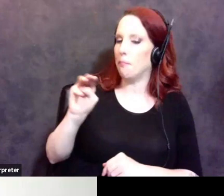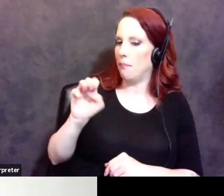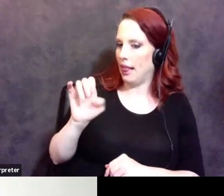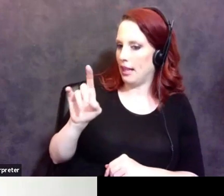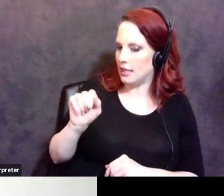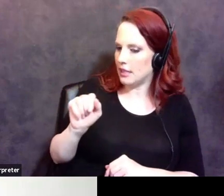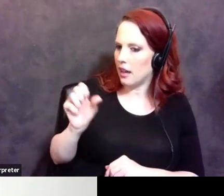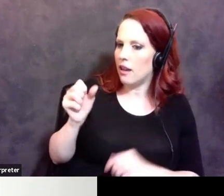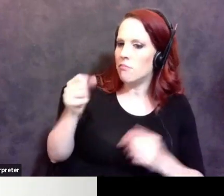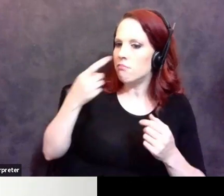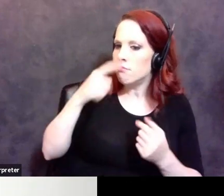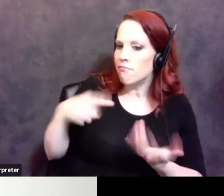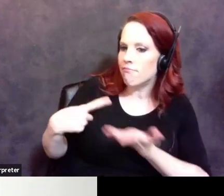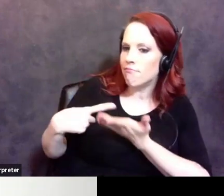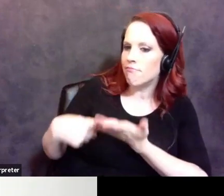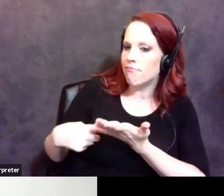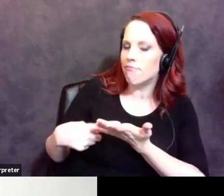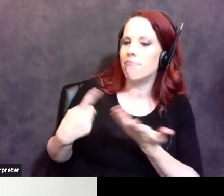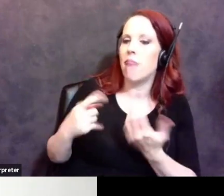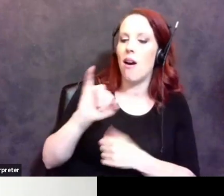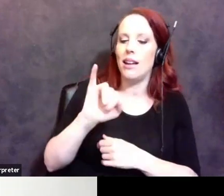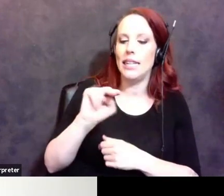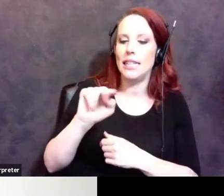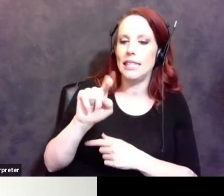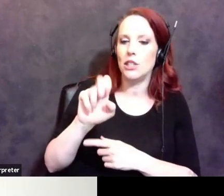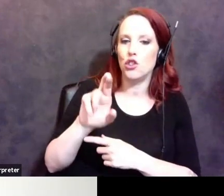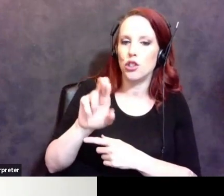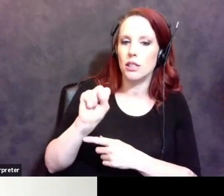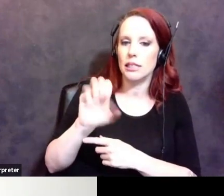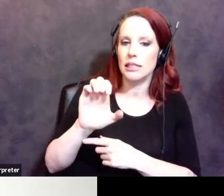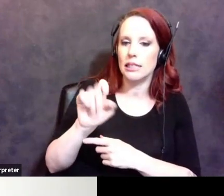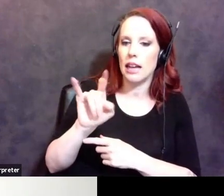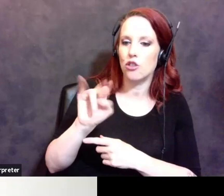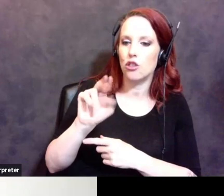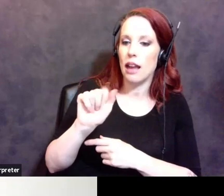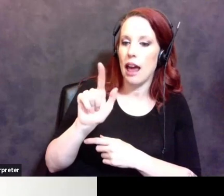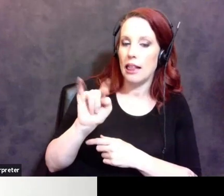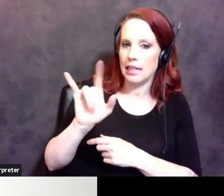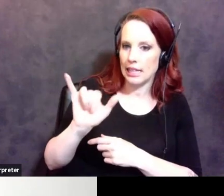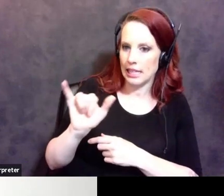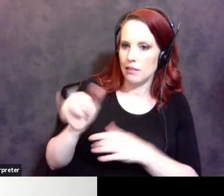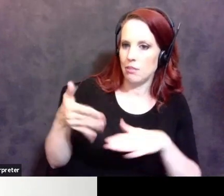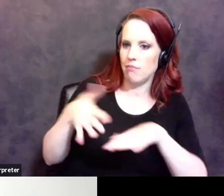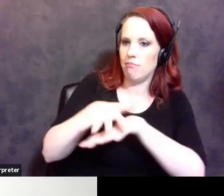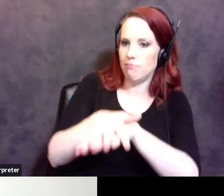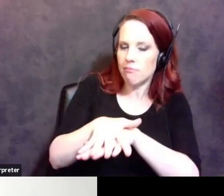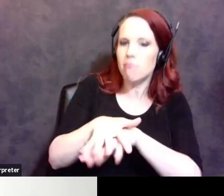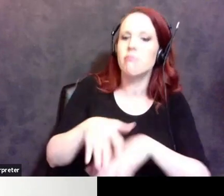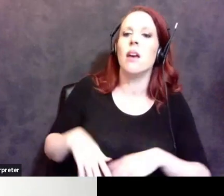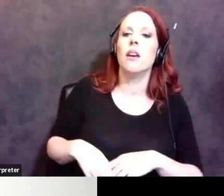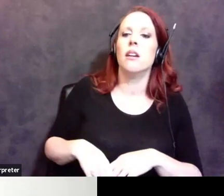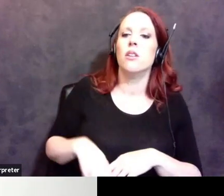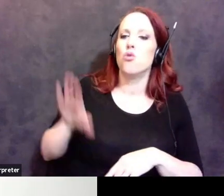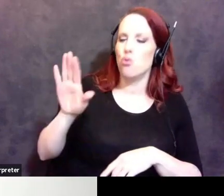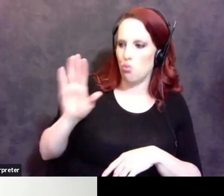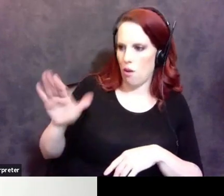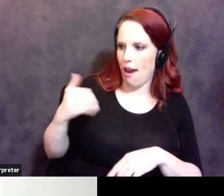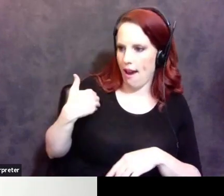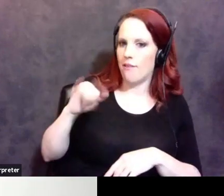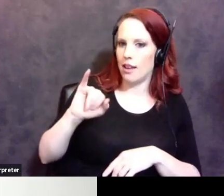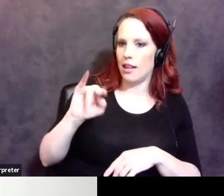bit about intersectionality and your intersectional identities? I think we had our very first